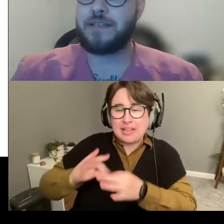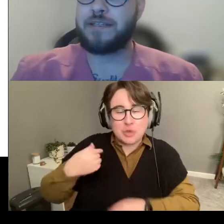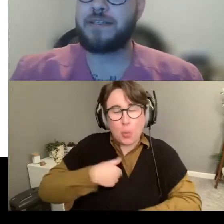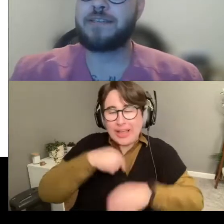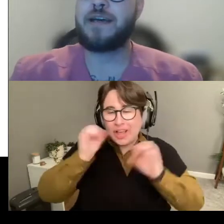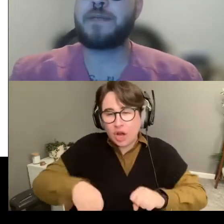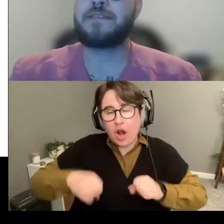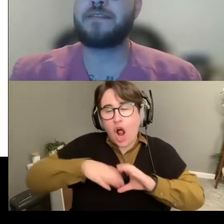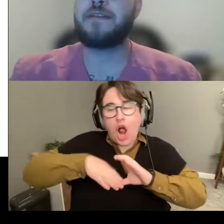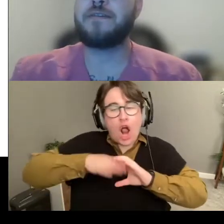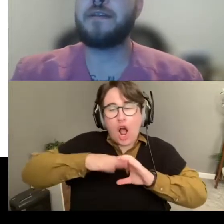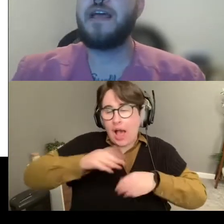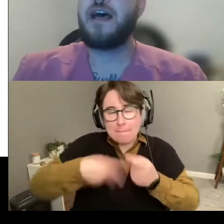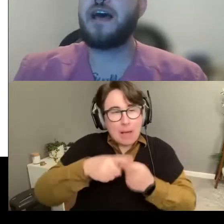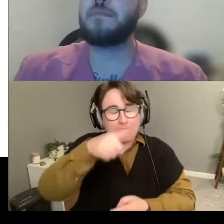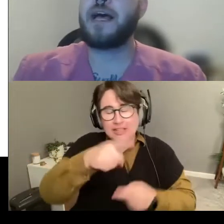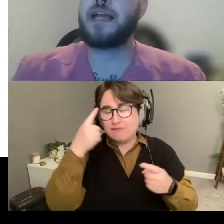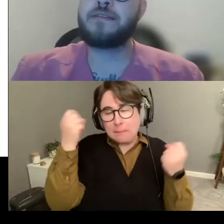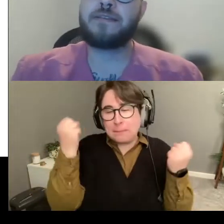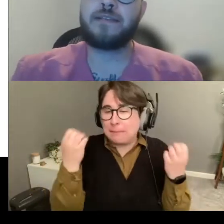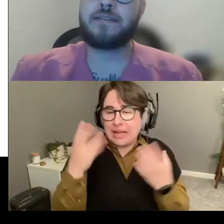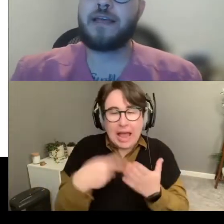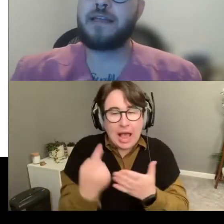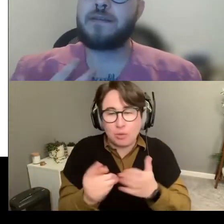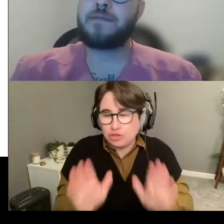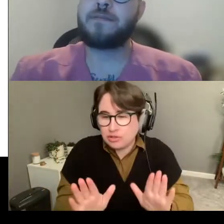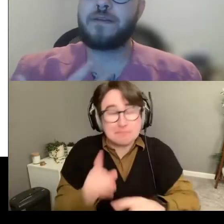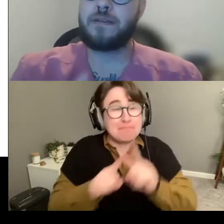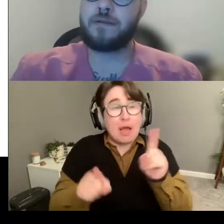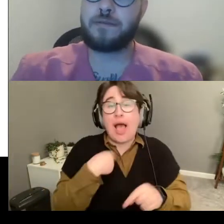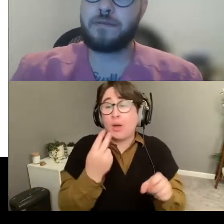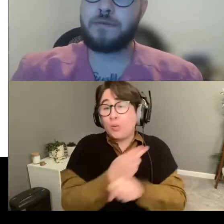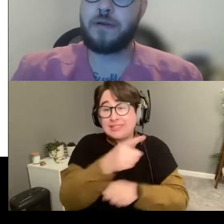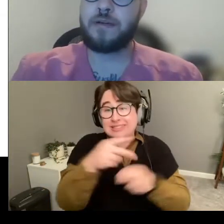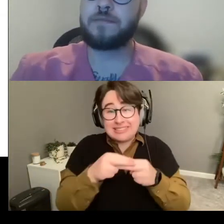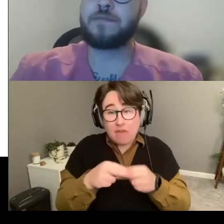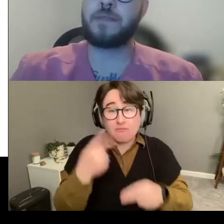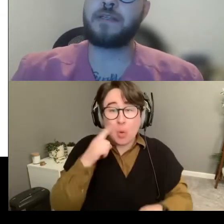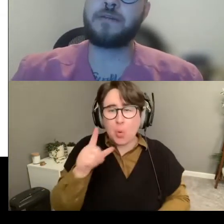on each of these topics alone. I use this slide even for those who aren't familiar